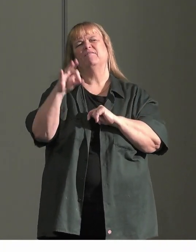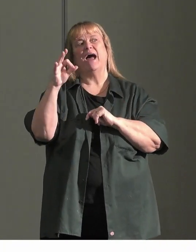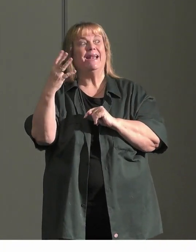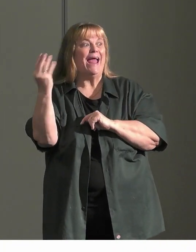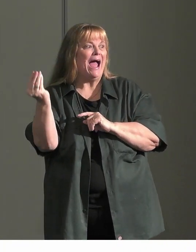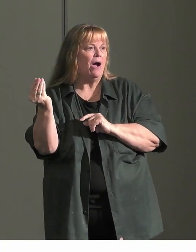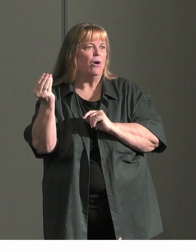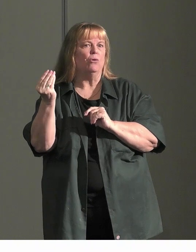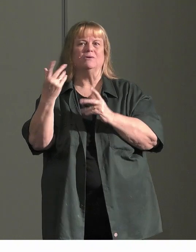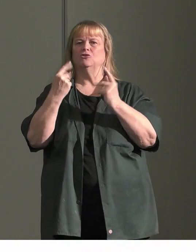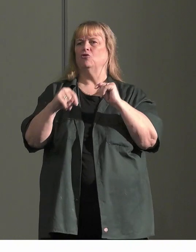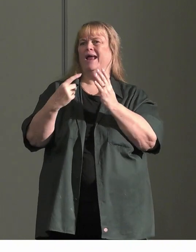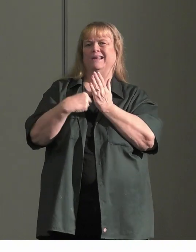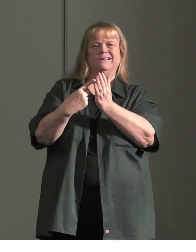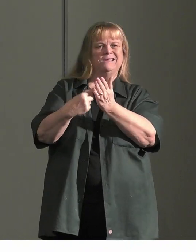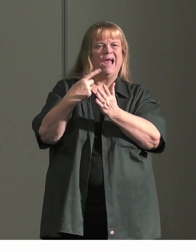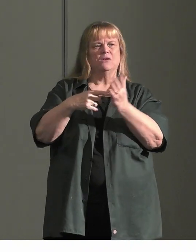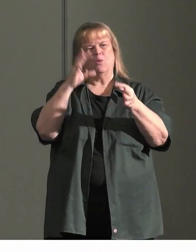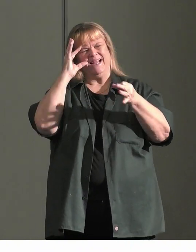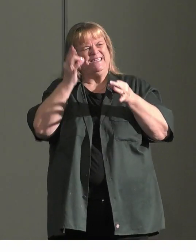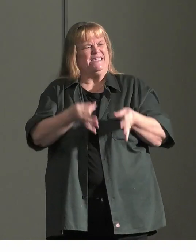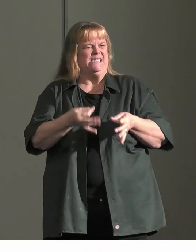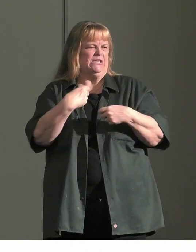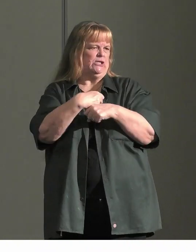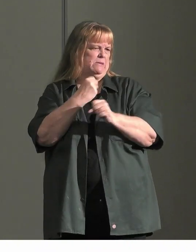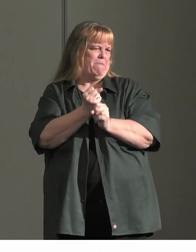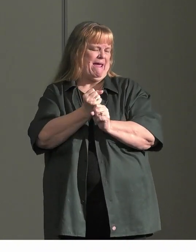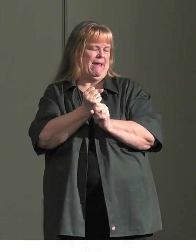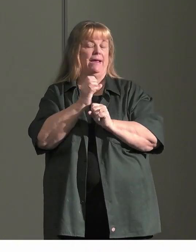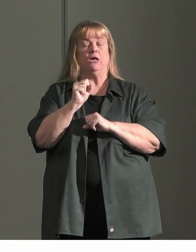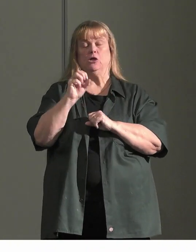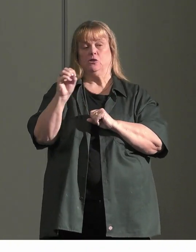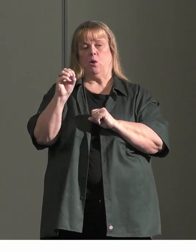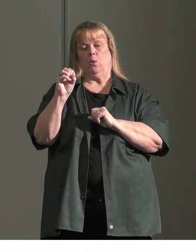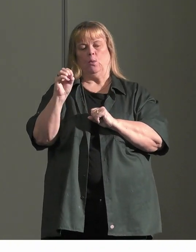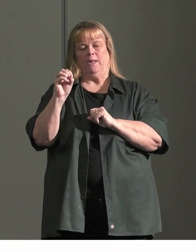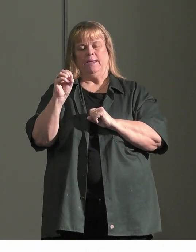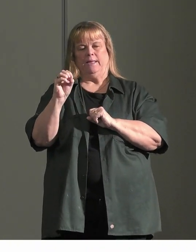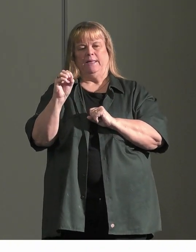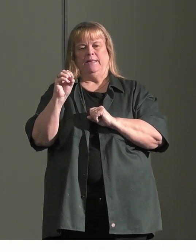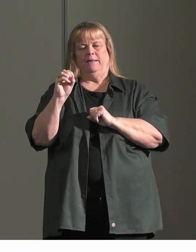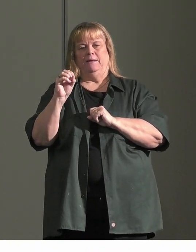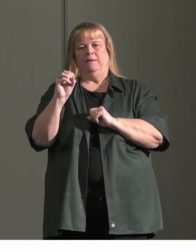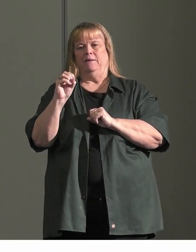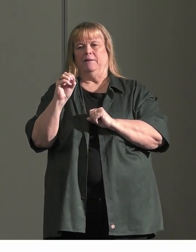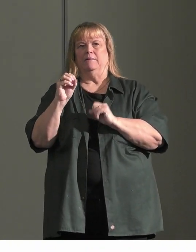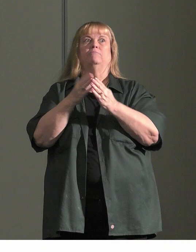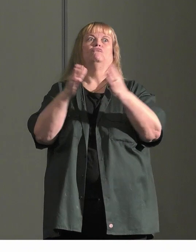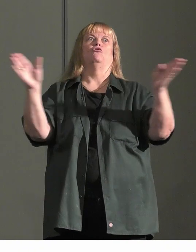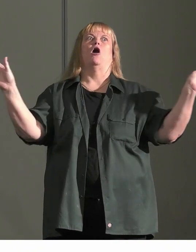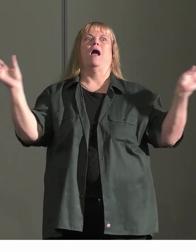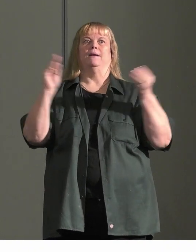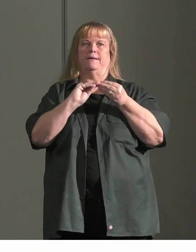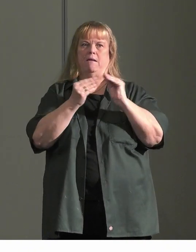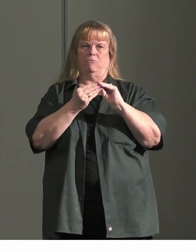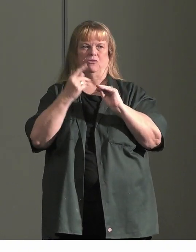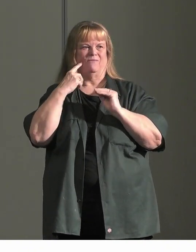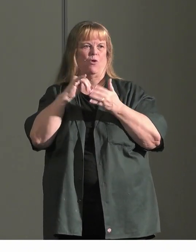uncover and decisions you are trying to make. So broader number for the group. Usability,